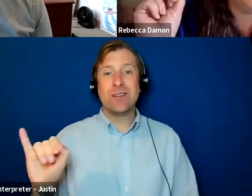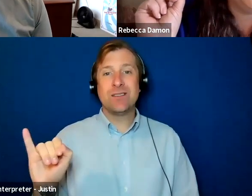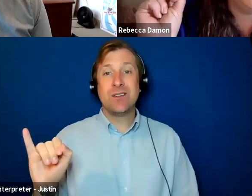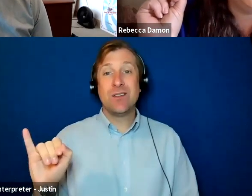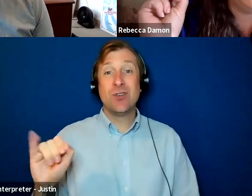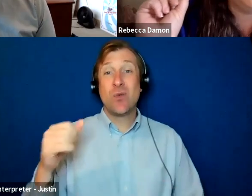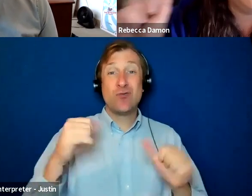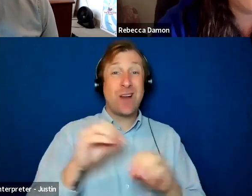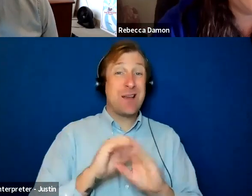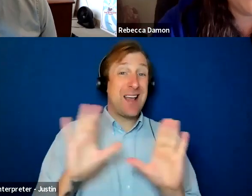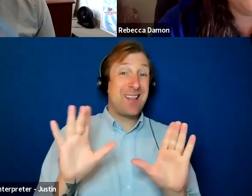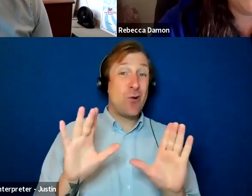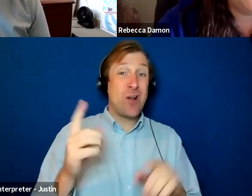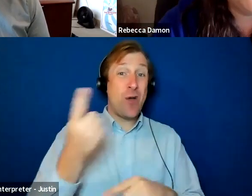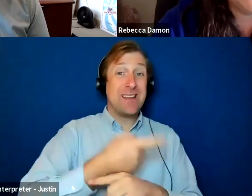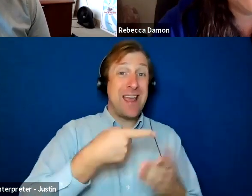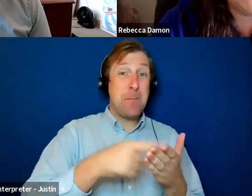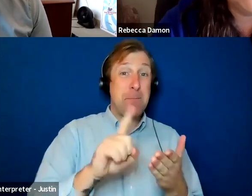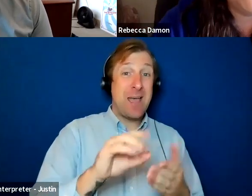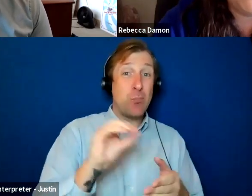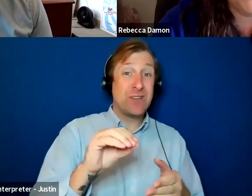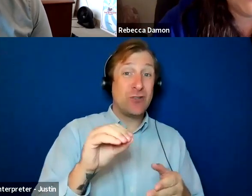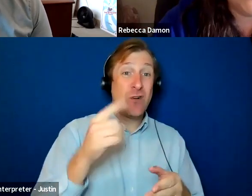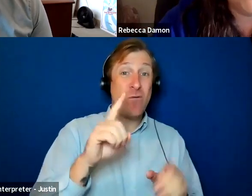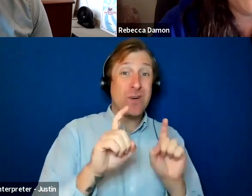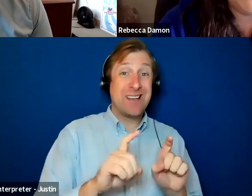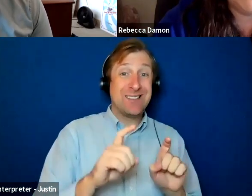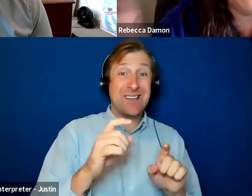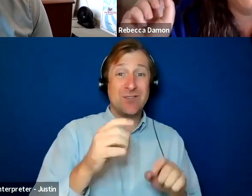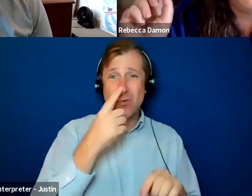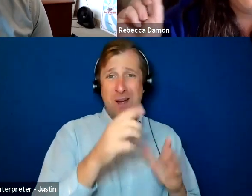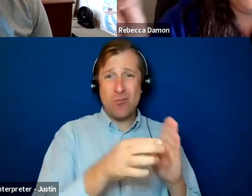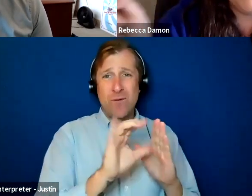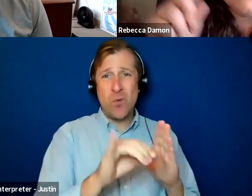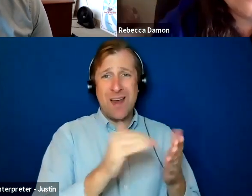on the day pay rate for testing. So if you could kind of go over that piece again and then